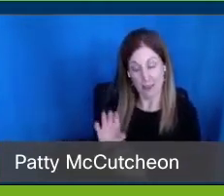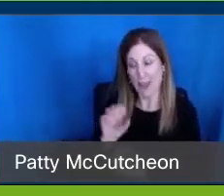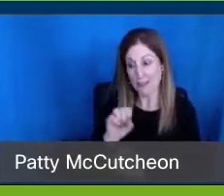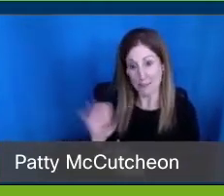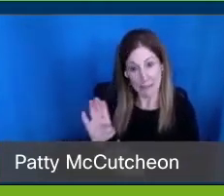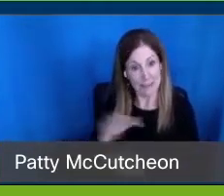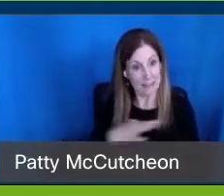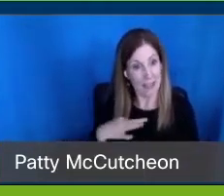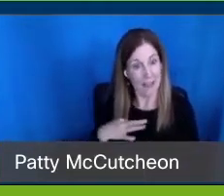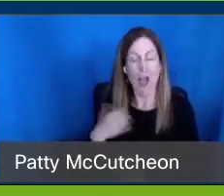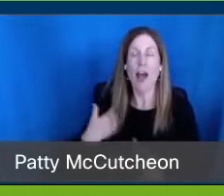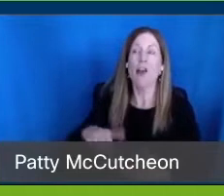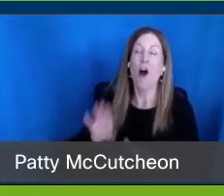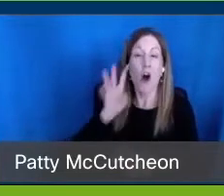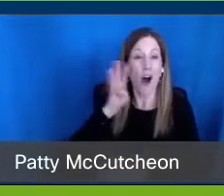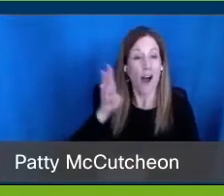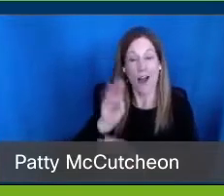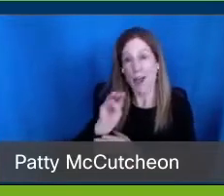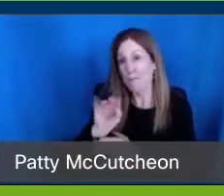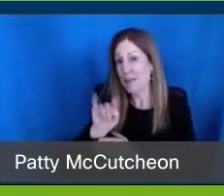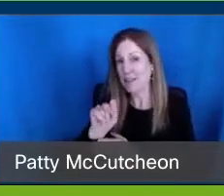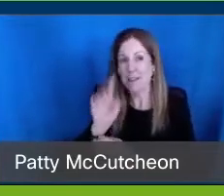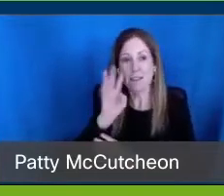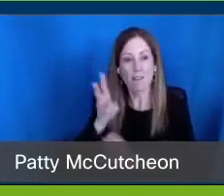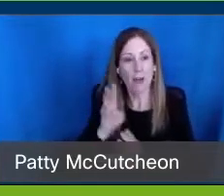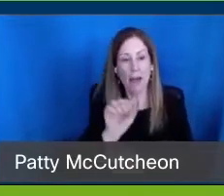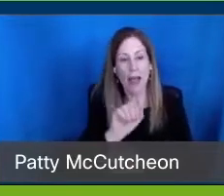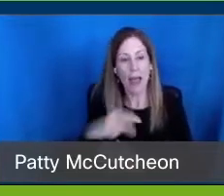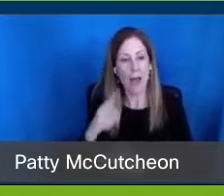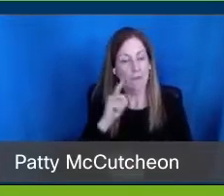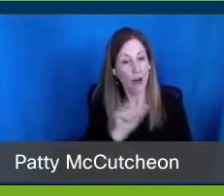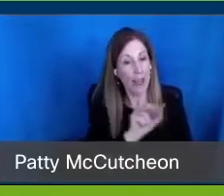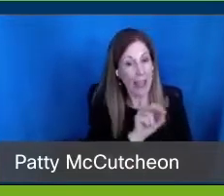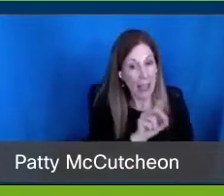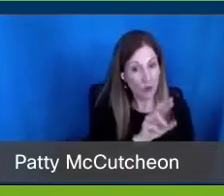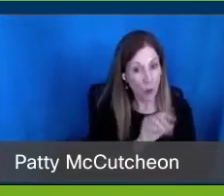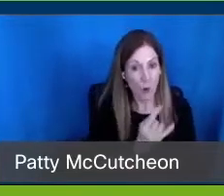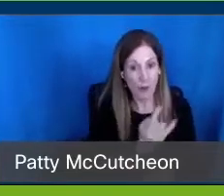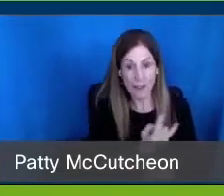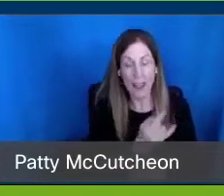at MNIT designed an app for Android and Apple platforms, as well as an Alexa skill.